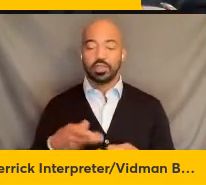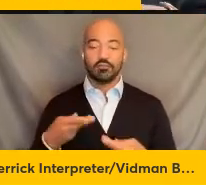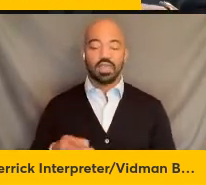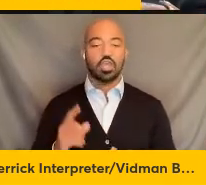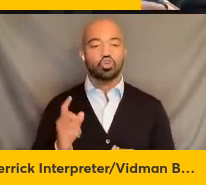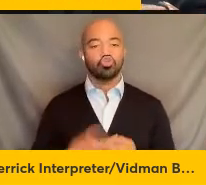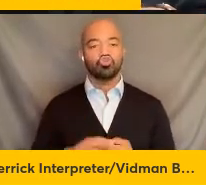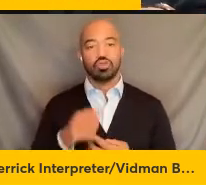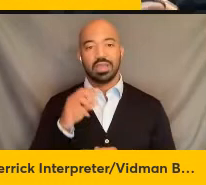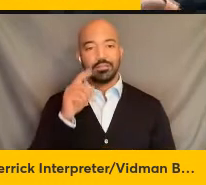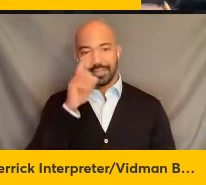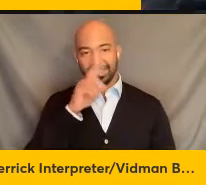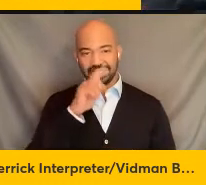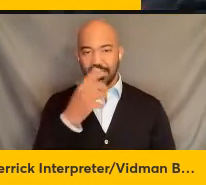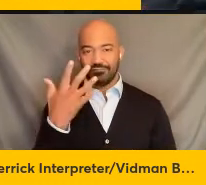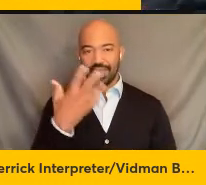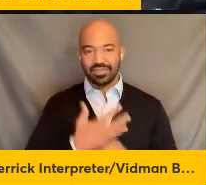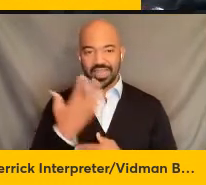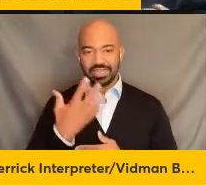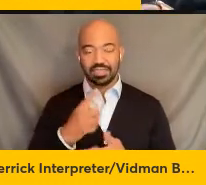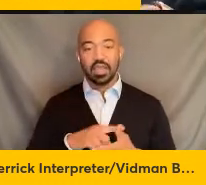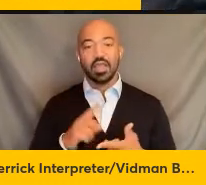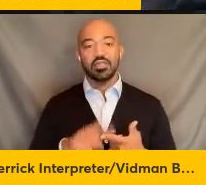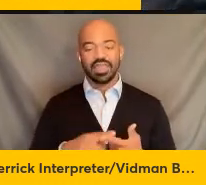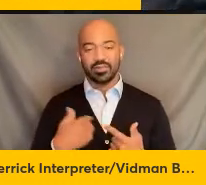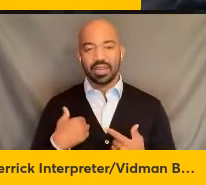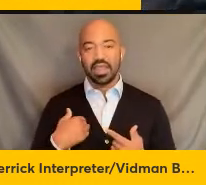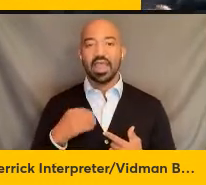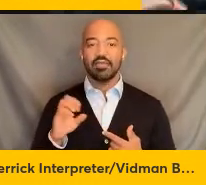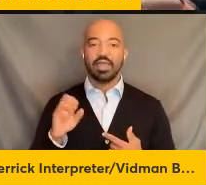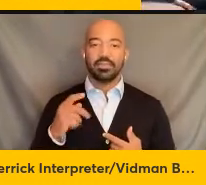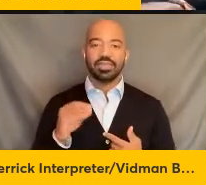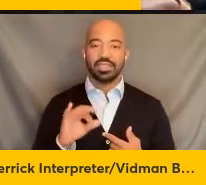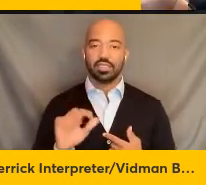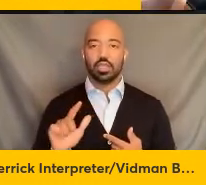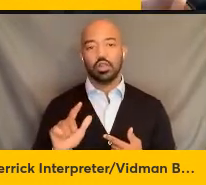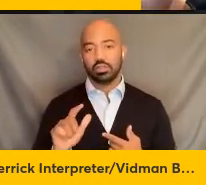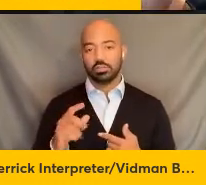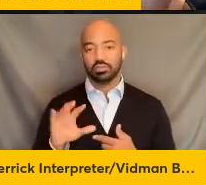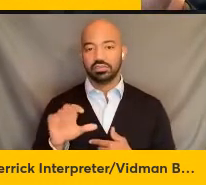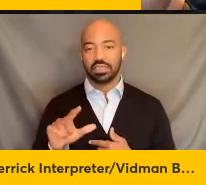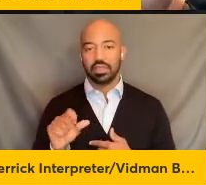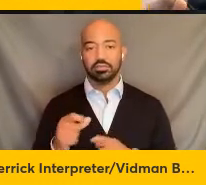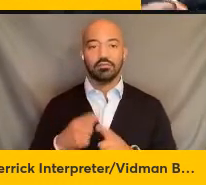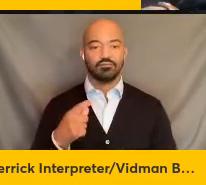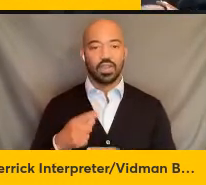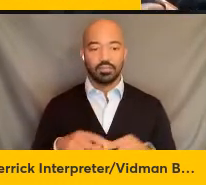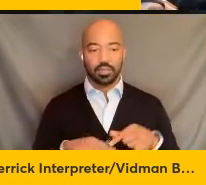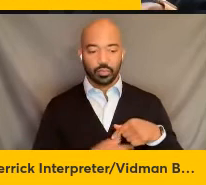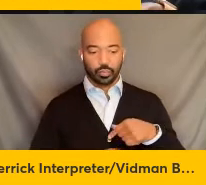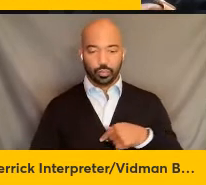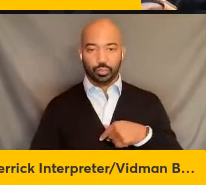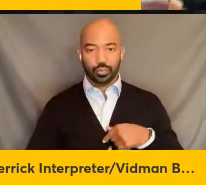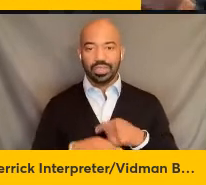days, after which time we harvested small intestine epithelial cells, and looked at their gene expression. And so in this